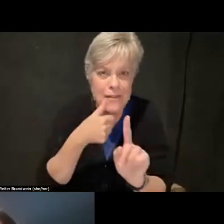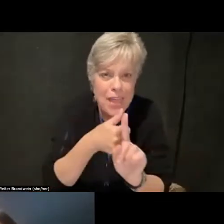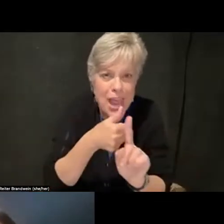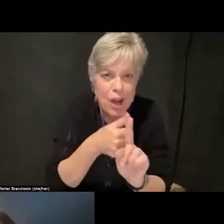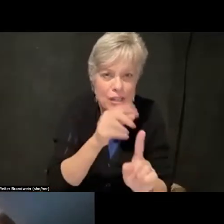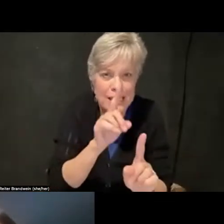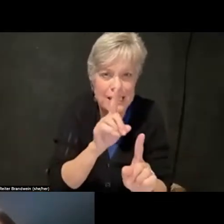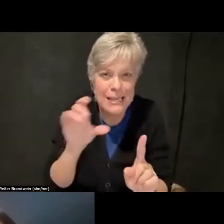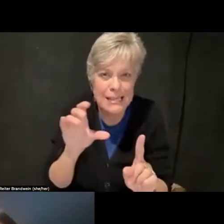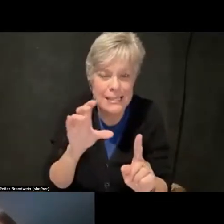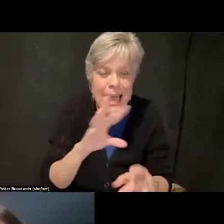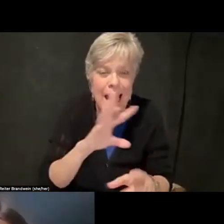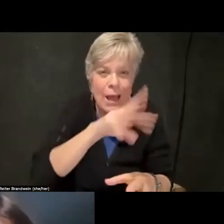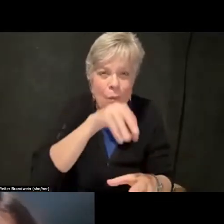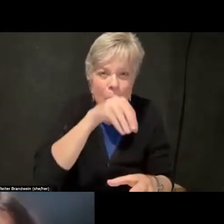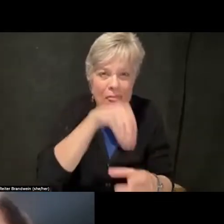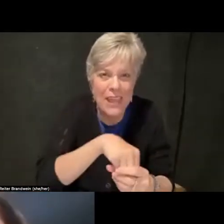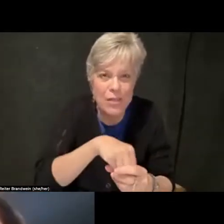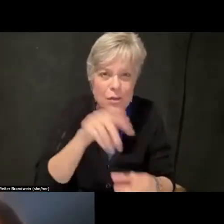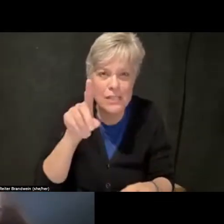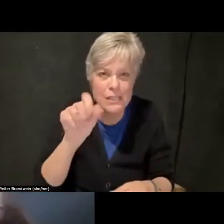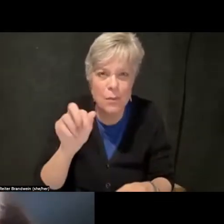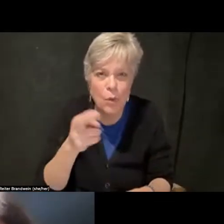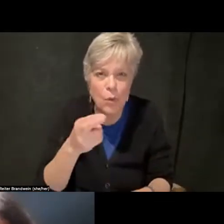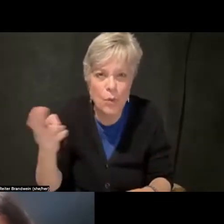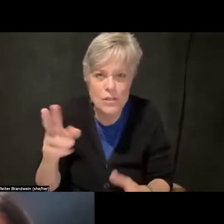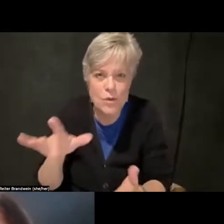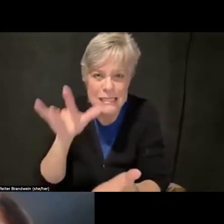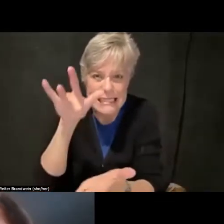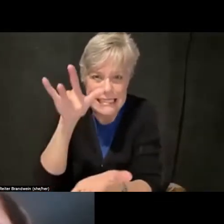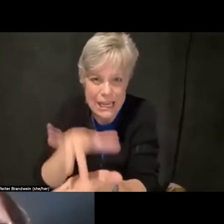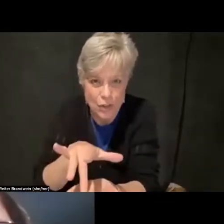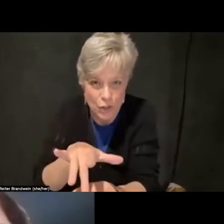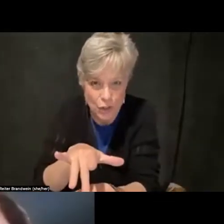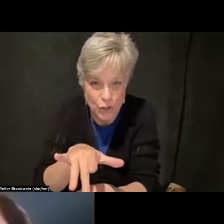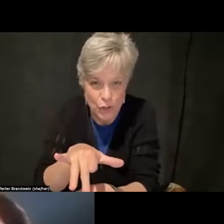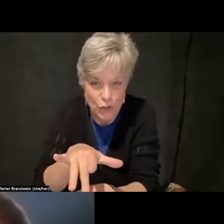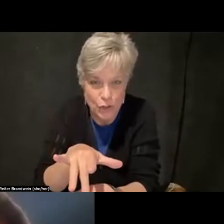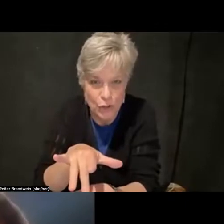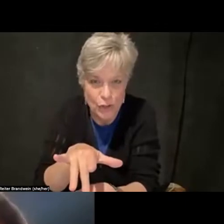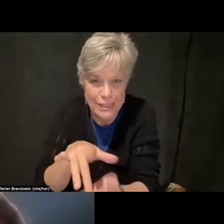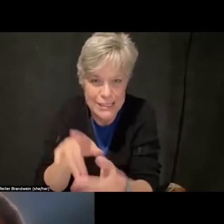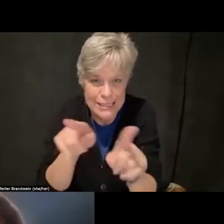within their disability resource center. And it was interesting, right?